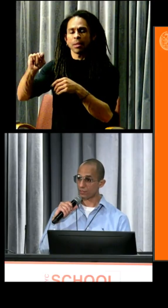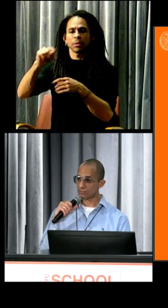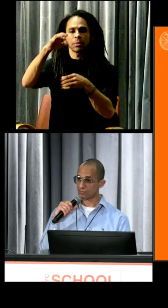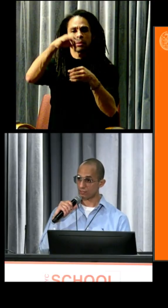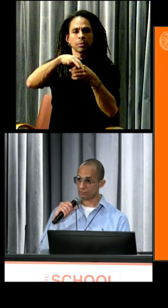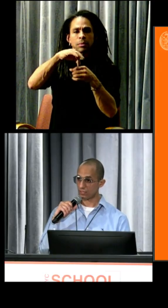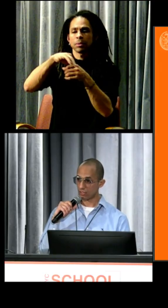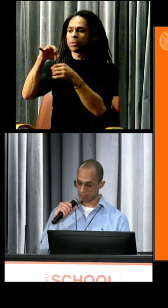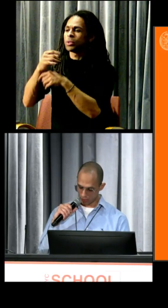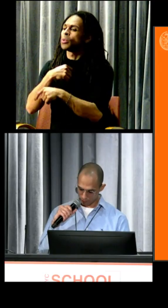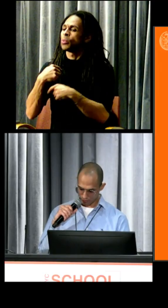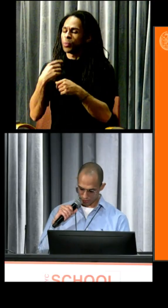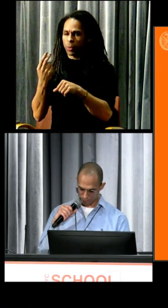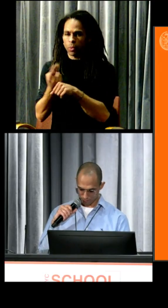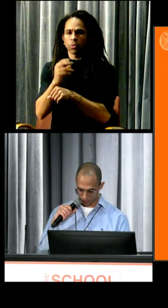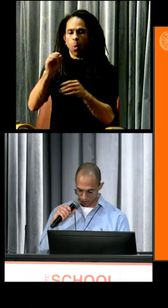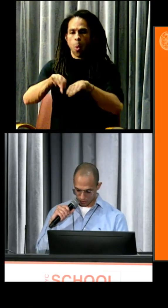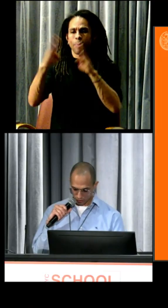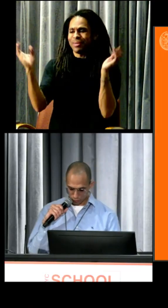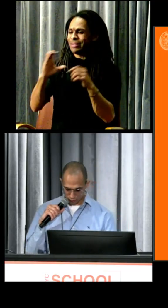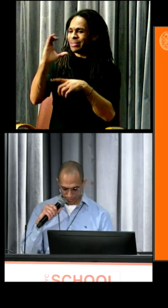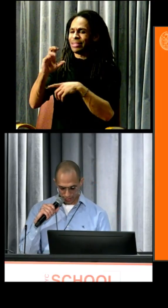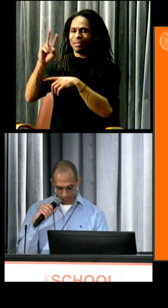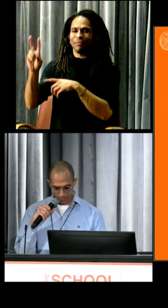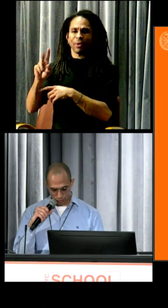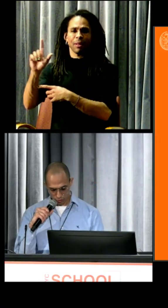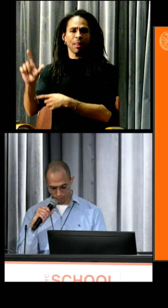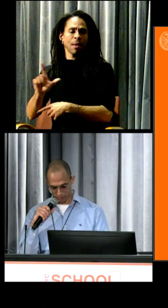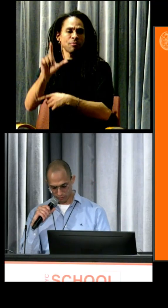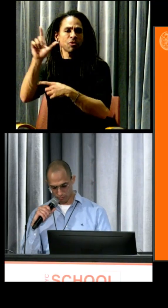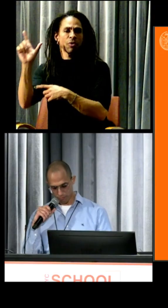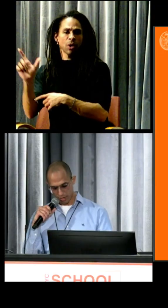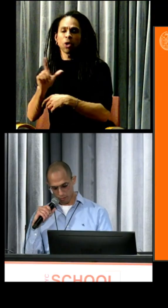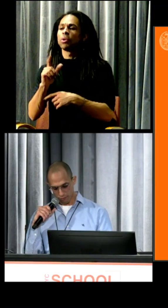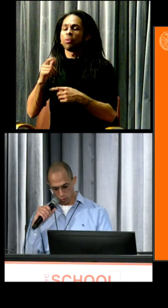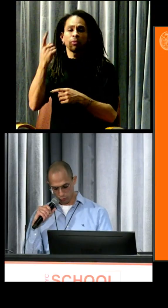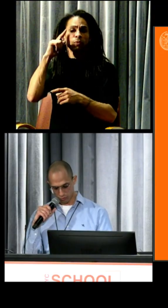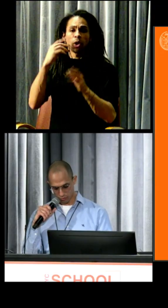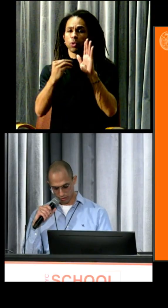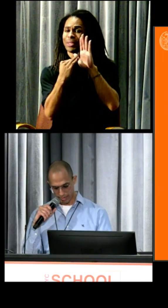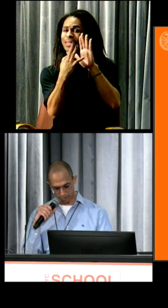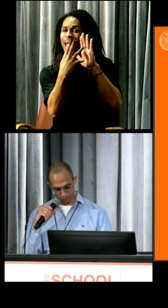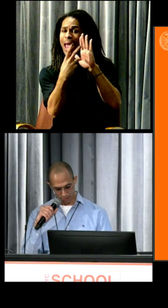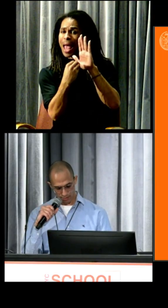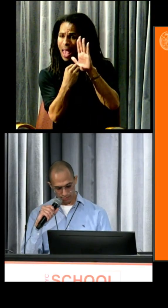physical elements that bring types of minutes, reading five minutes on there, bring the types of